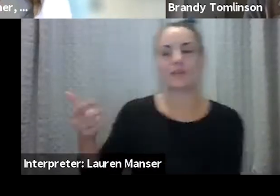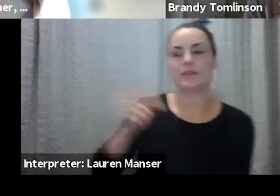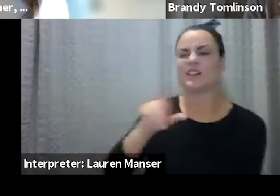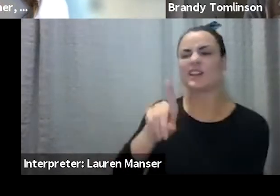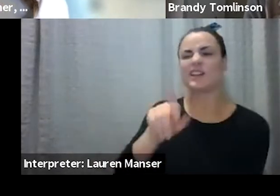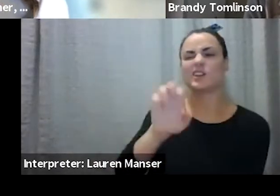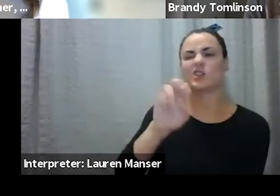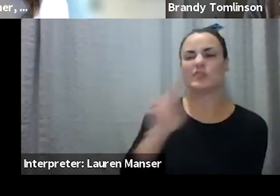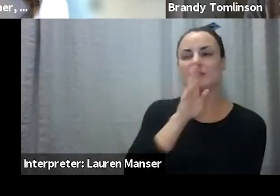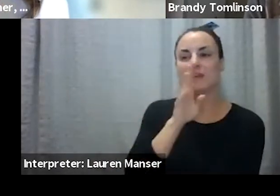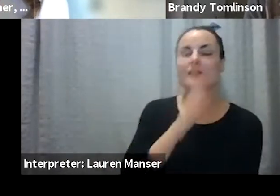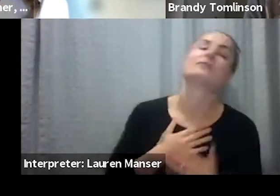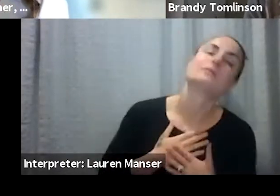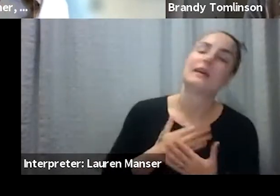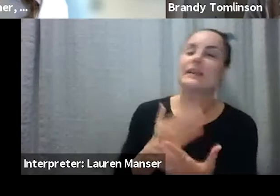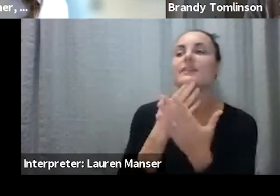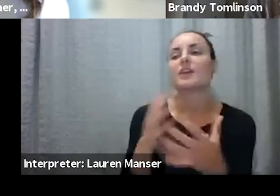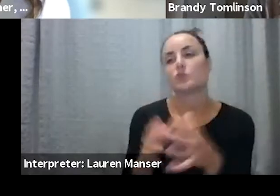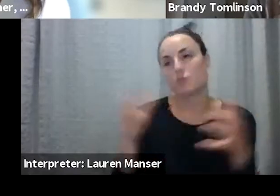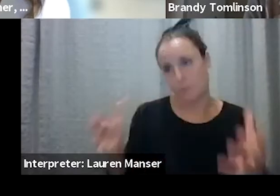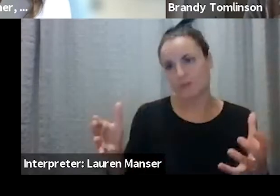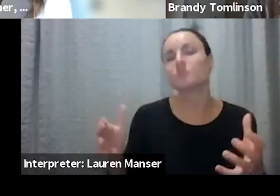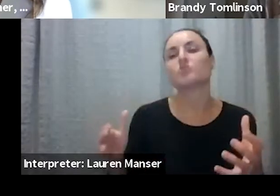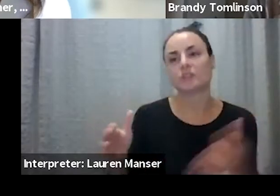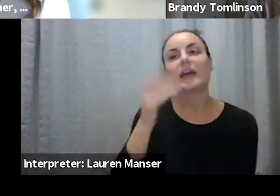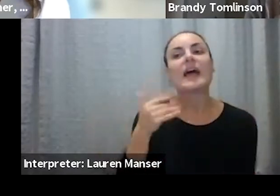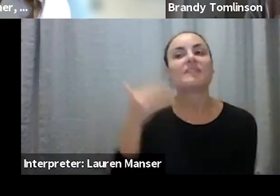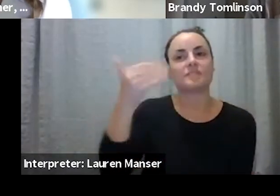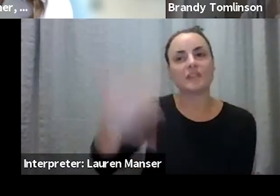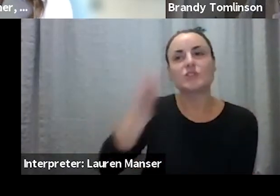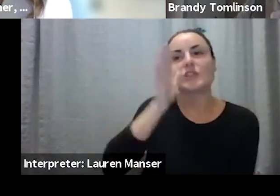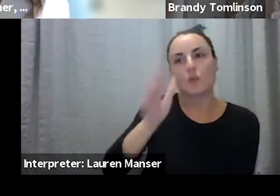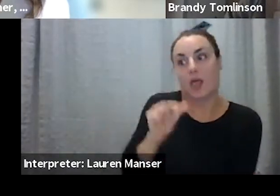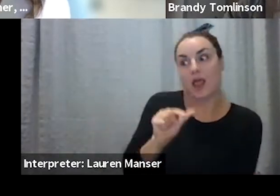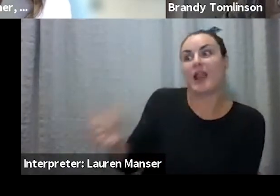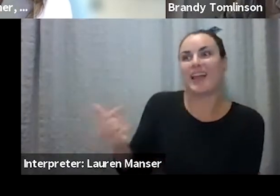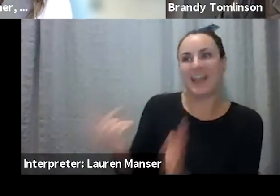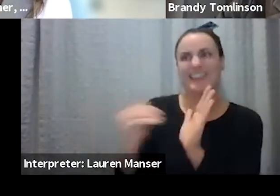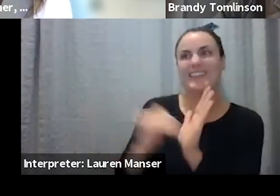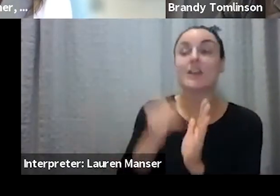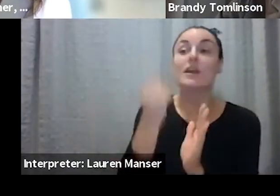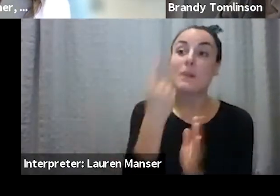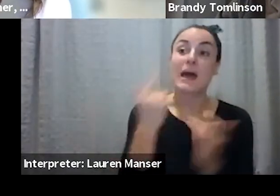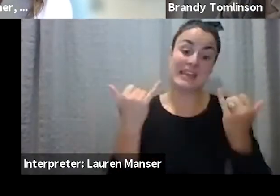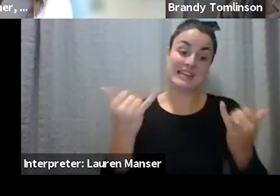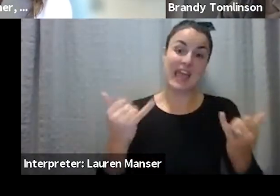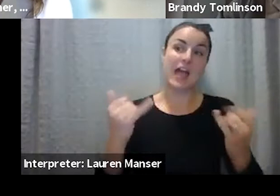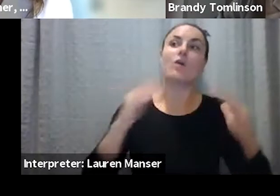to talk about some questions from your panel. We're gonna go to Brandy next. And Brandy, if you could please also tell us